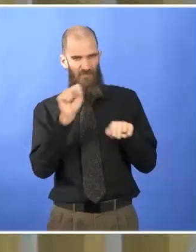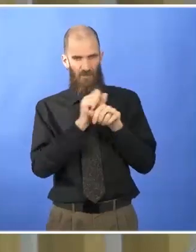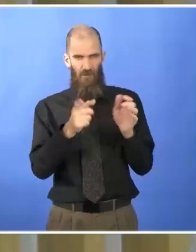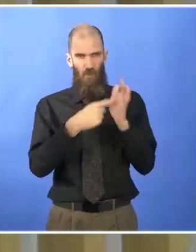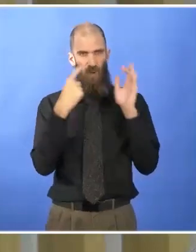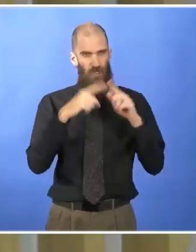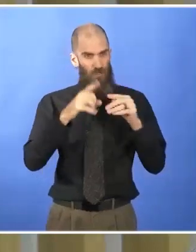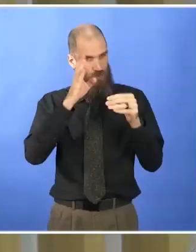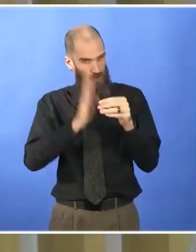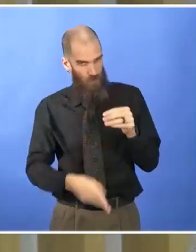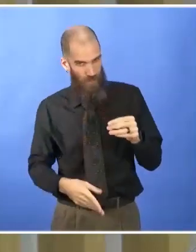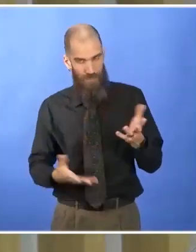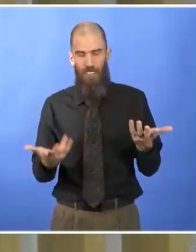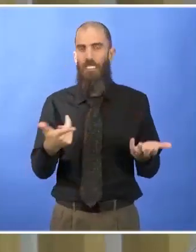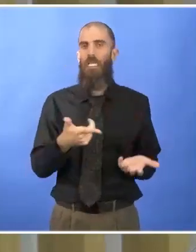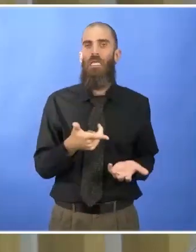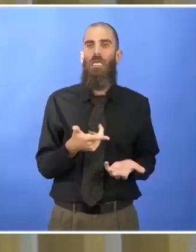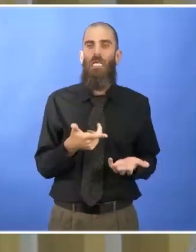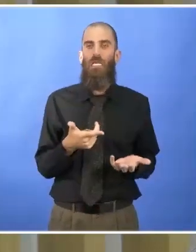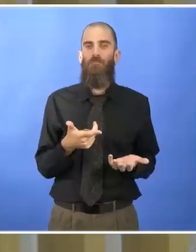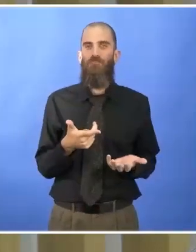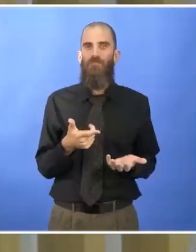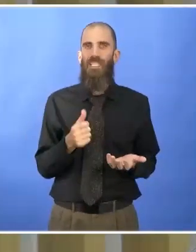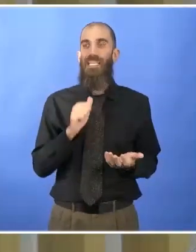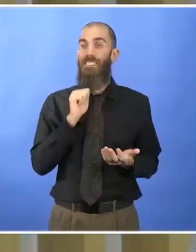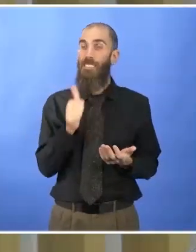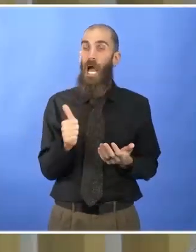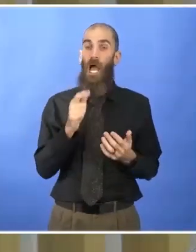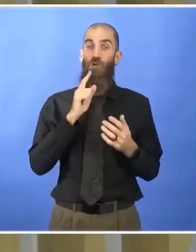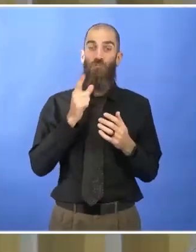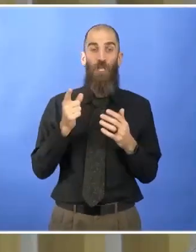SOPHISTICATION OF THE EFFORT NEEDED. IT IS VITALLY IMPORTANT AND I AM GLAD TO KNOW THAT WE WILL BE